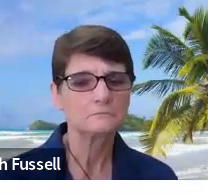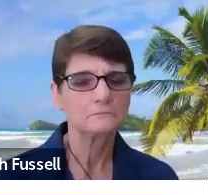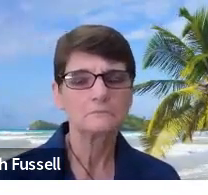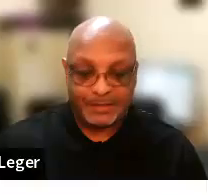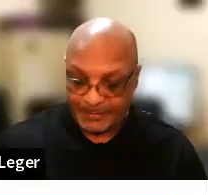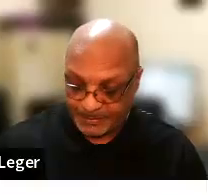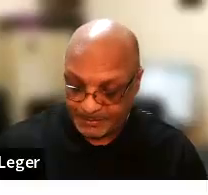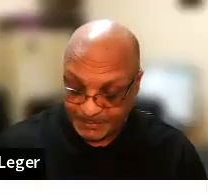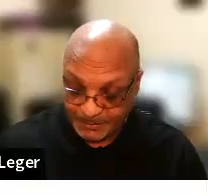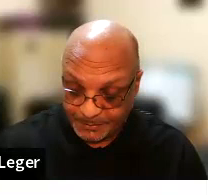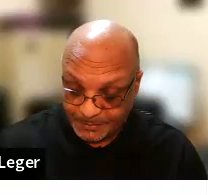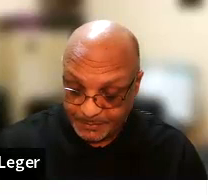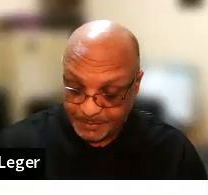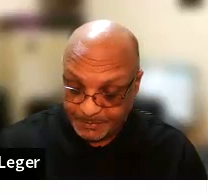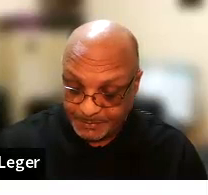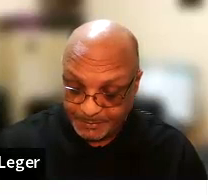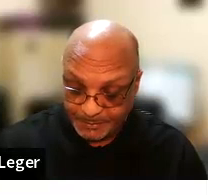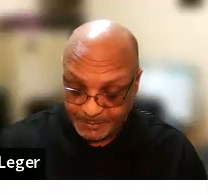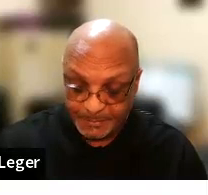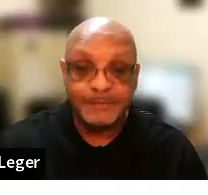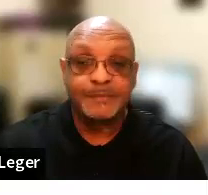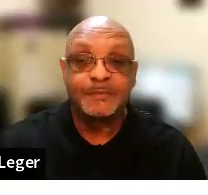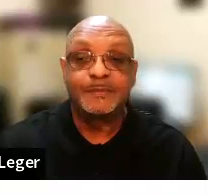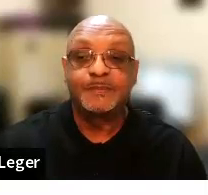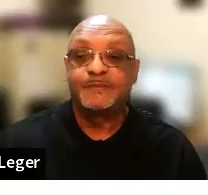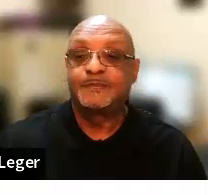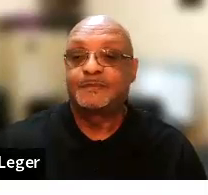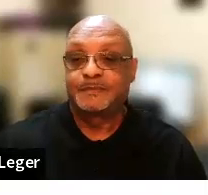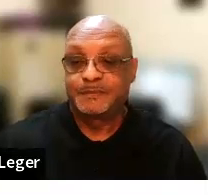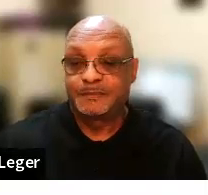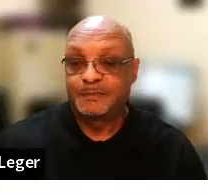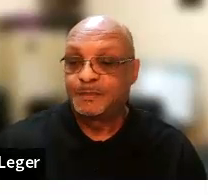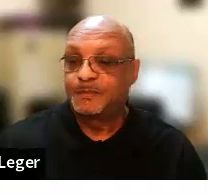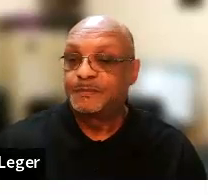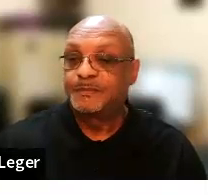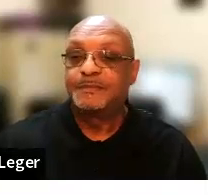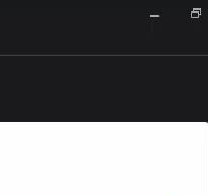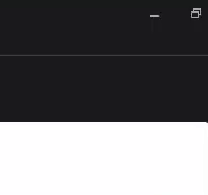Yes. Okay.